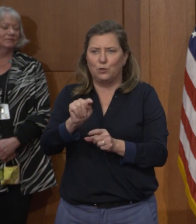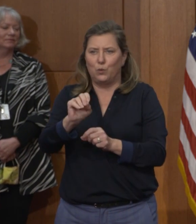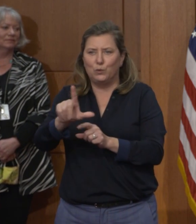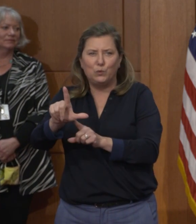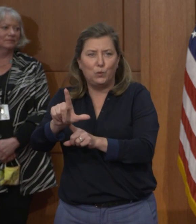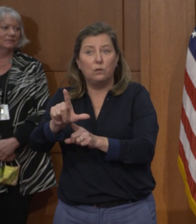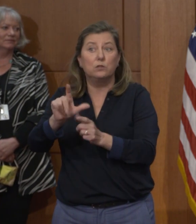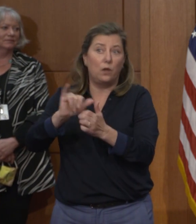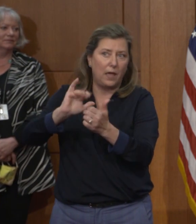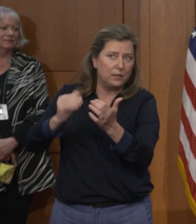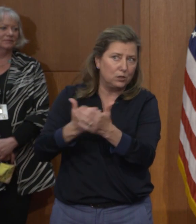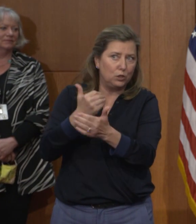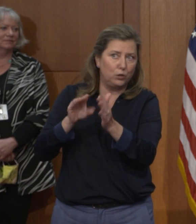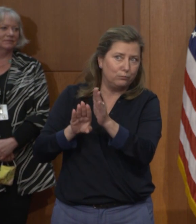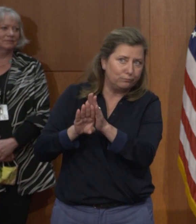application may be able to fit into the plans that Dr. Oliver, dr Falana,